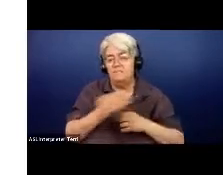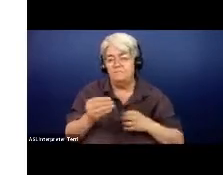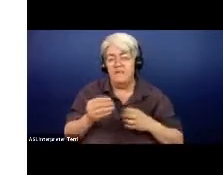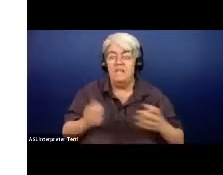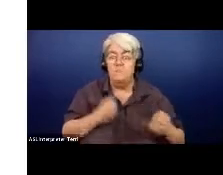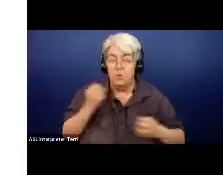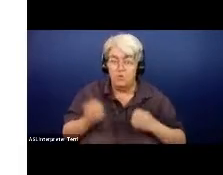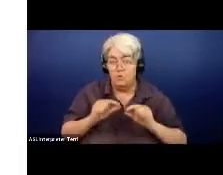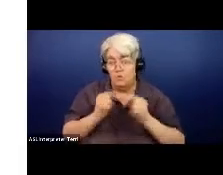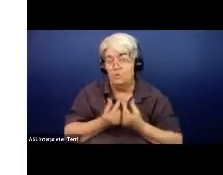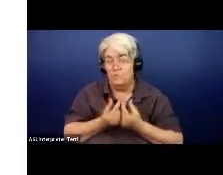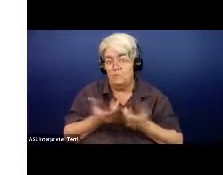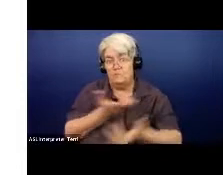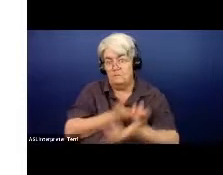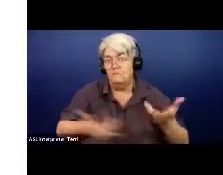groups that we worked with too. And in 2012